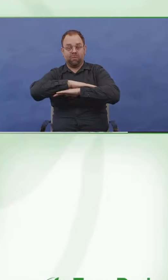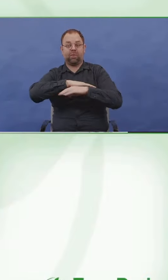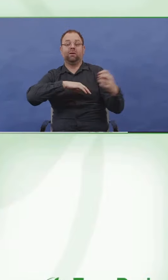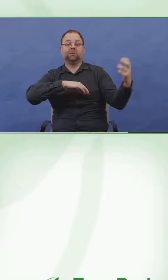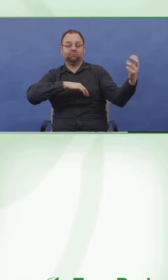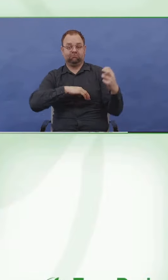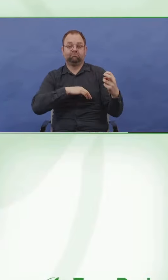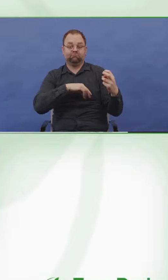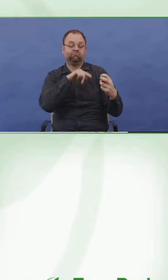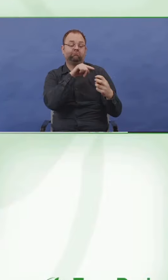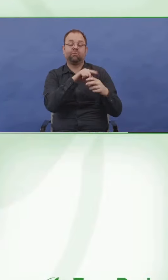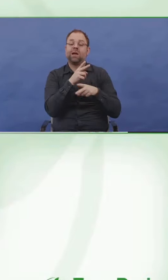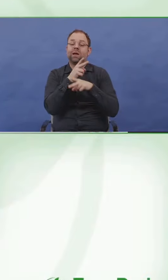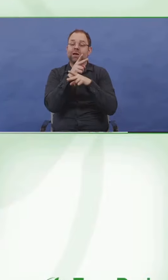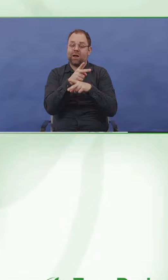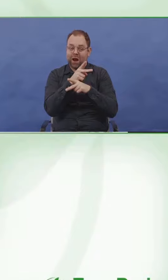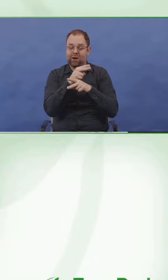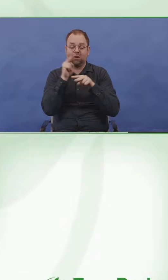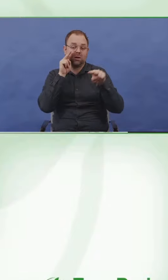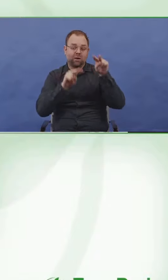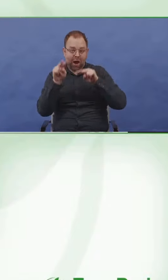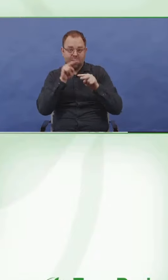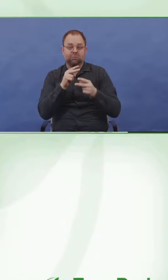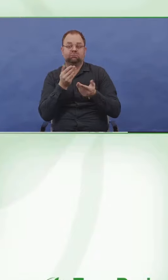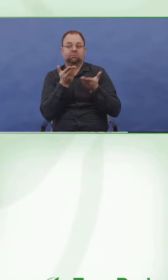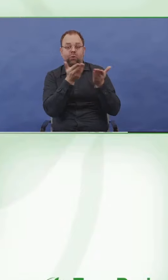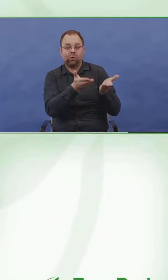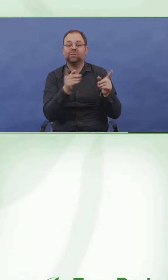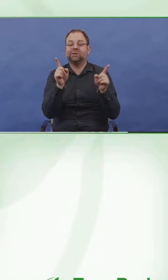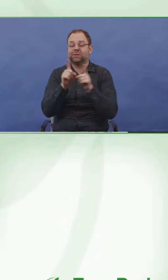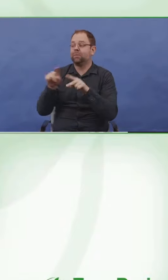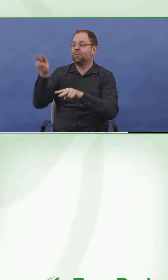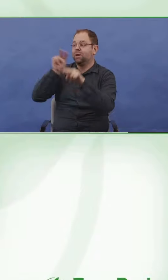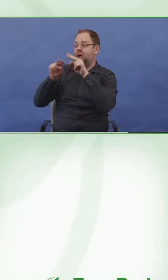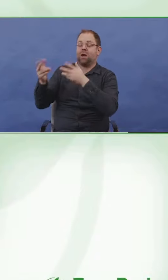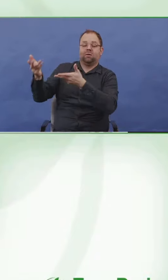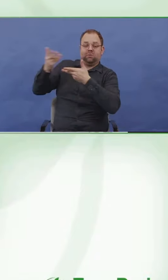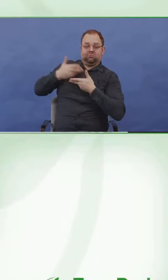voice for the persons who are evolving into a rethinking of the